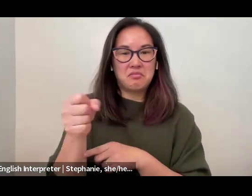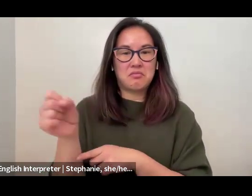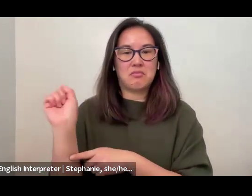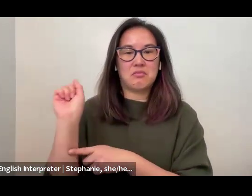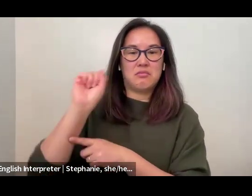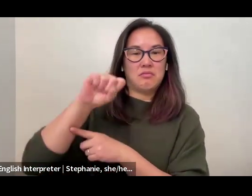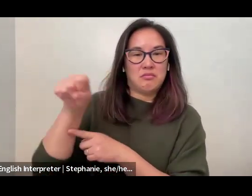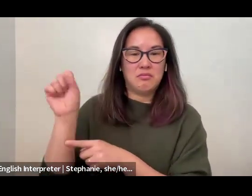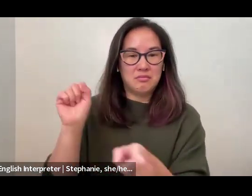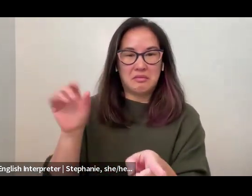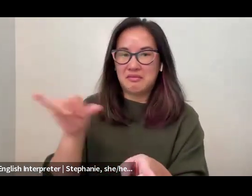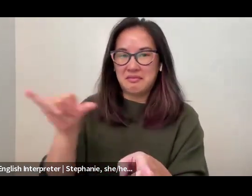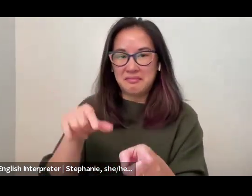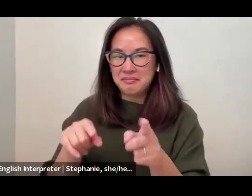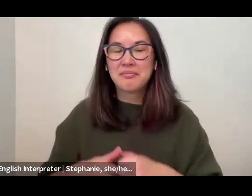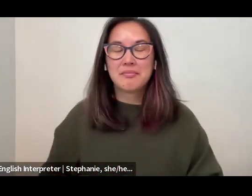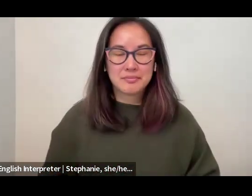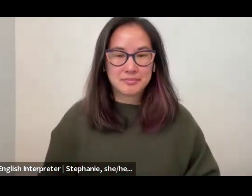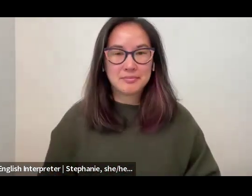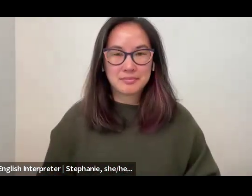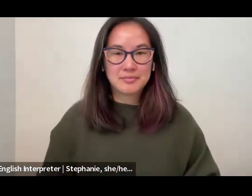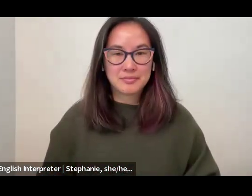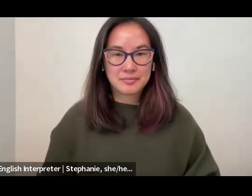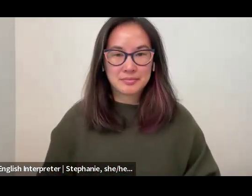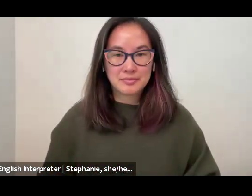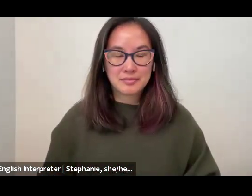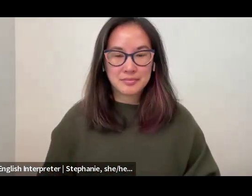if you're doing a circle with your head, if that feels good.